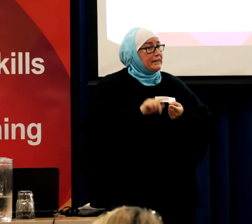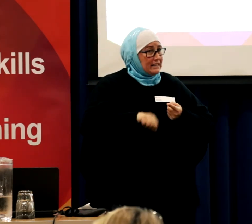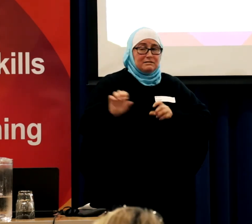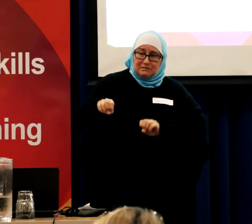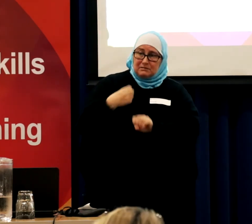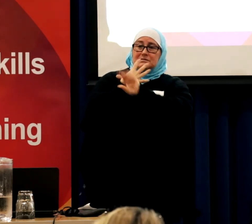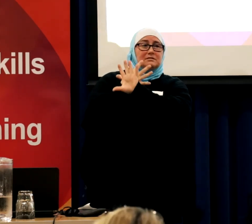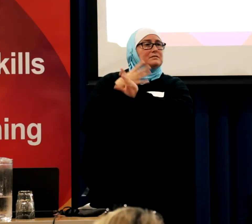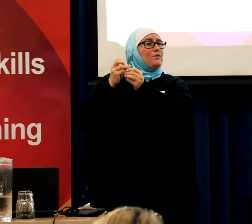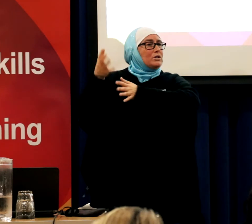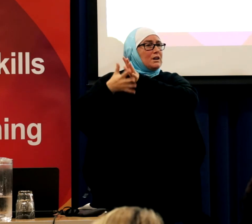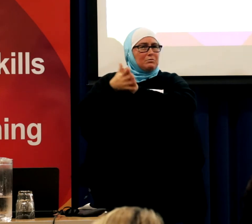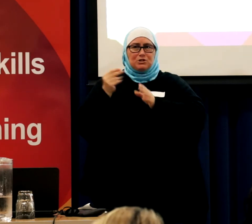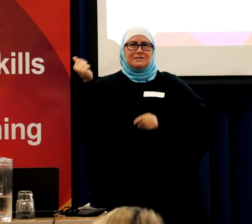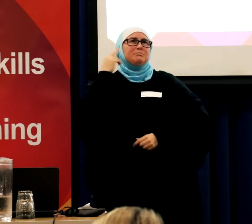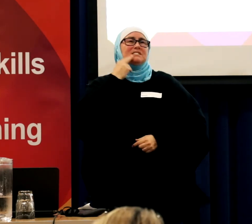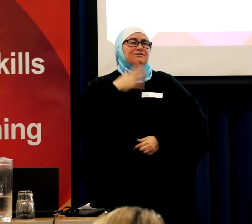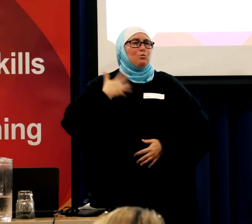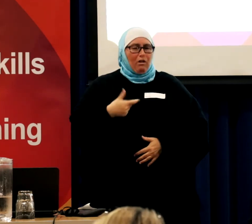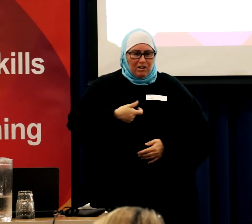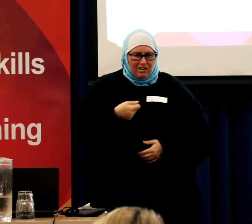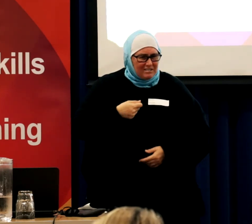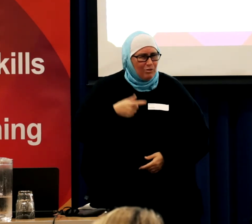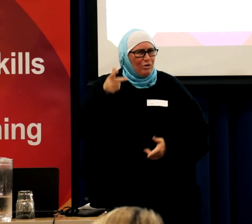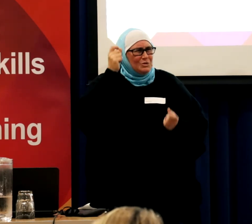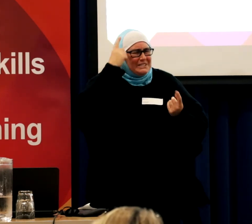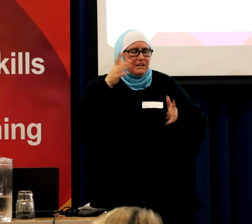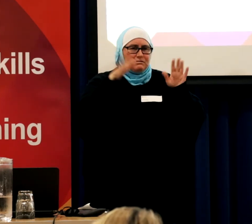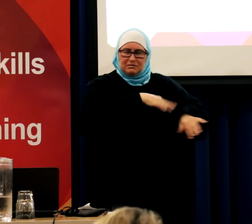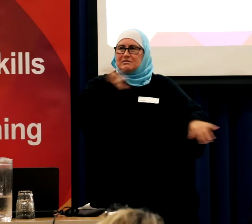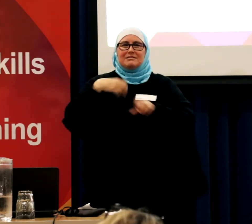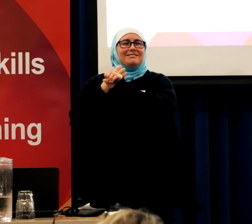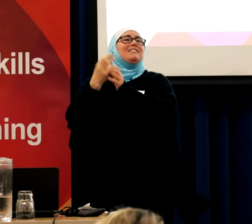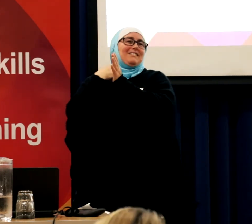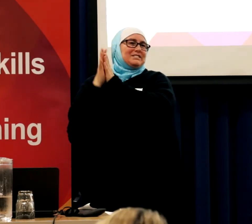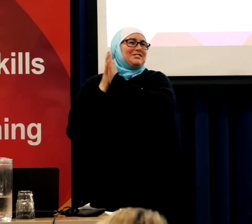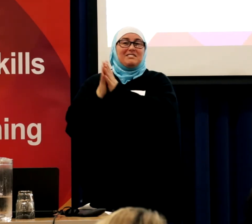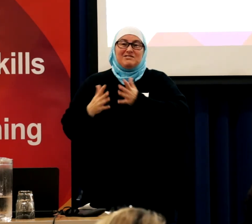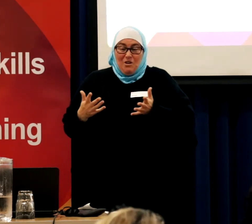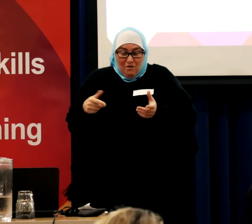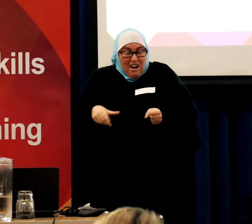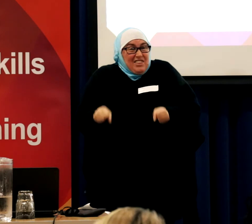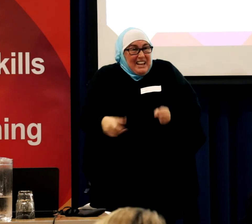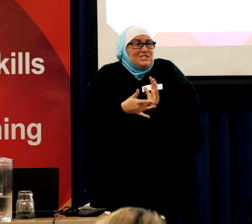FaceTime, yes, I can do that. We can sign, we can Skype.